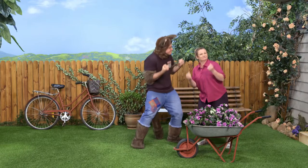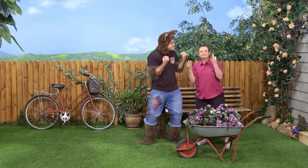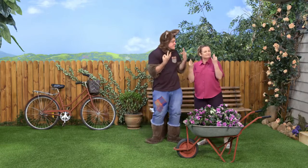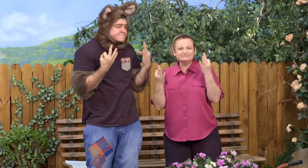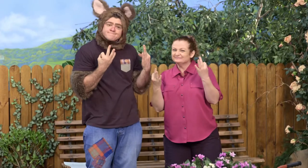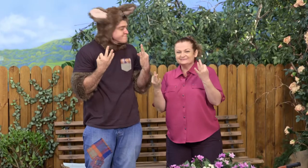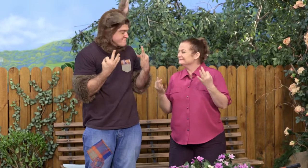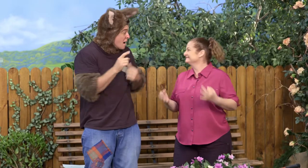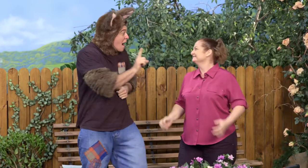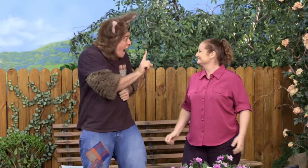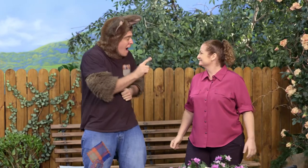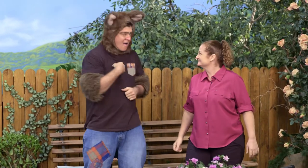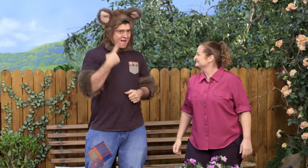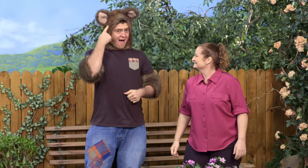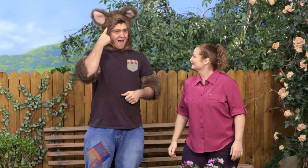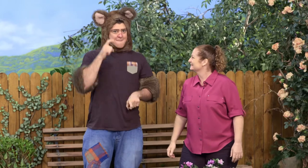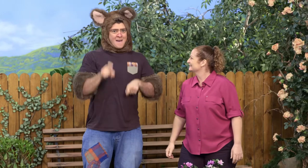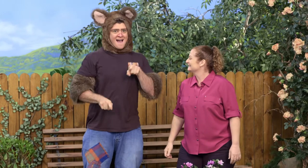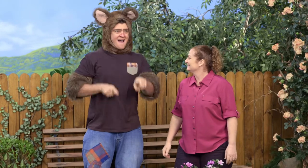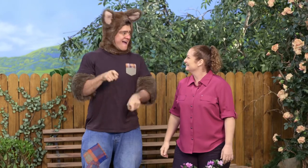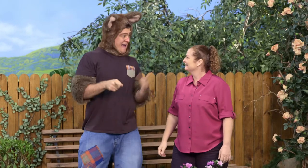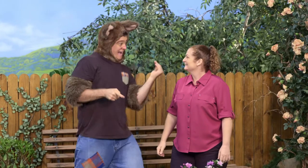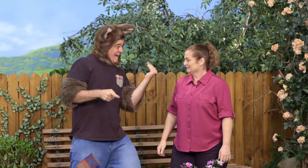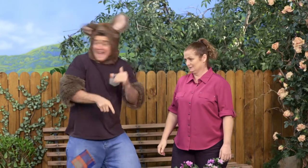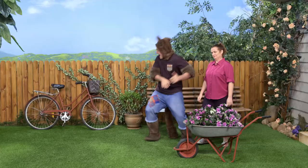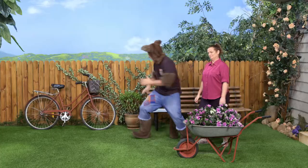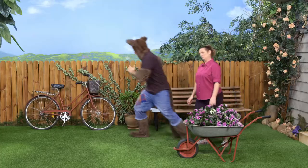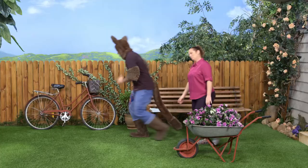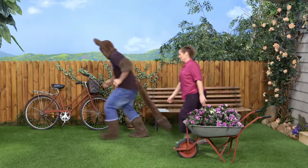No, it doesn't have one. But then I thought of the bike, and come have a look.